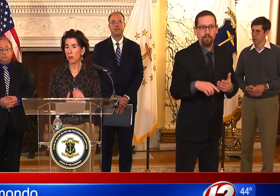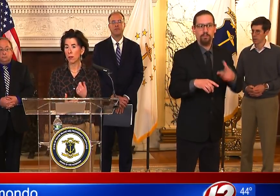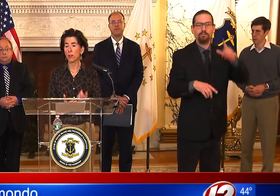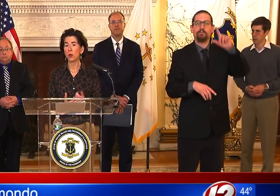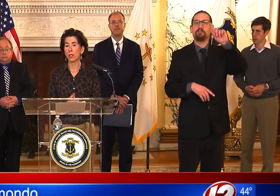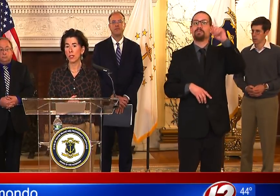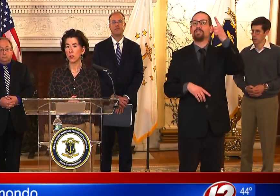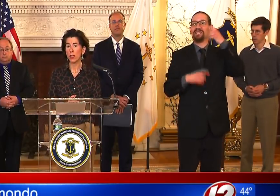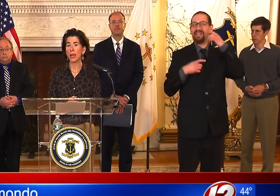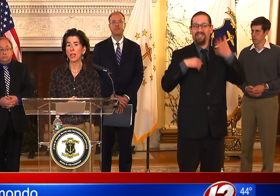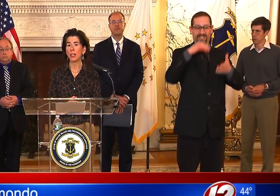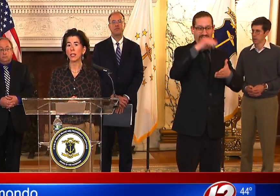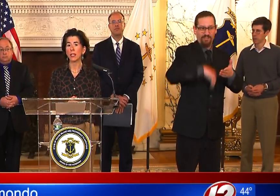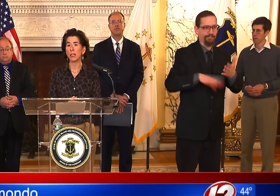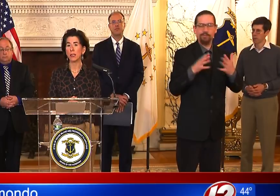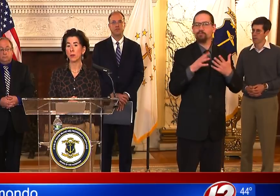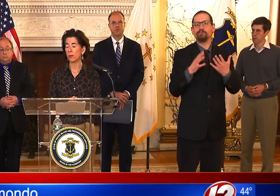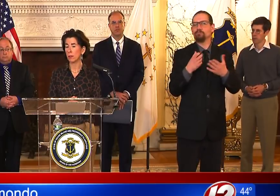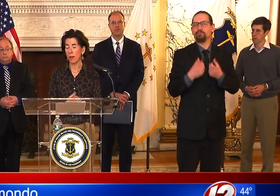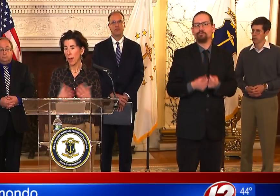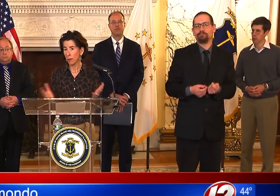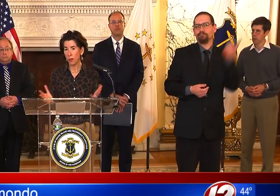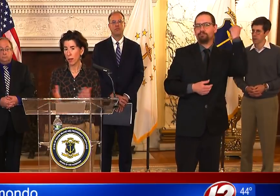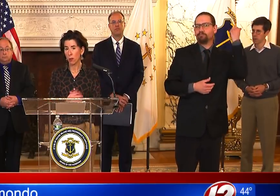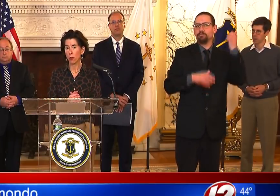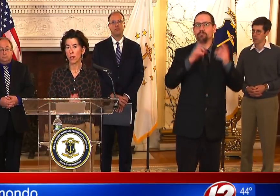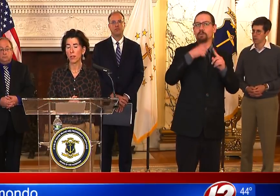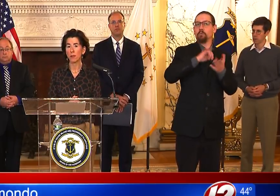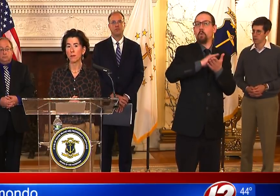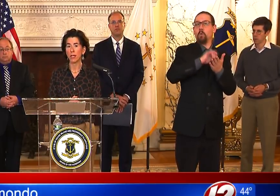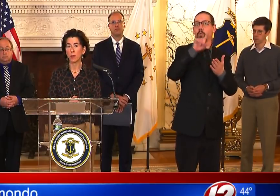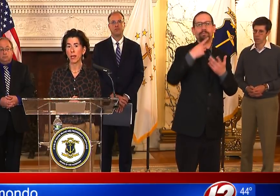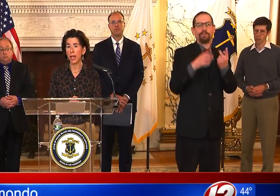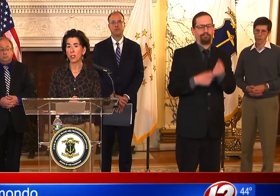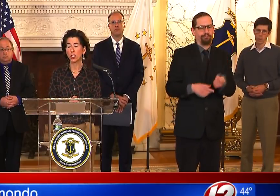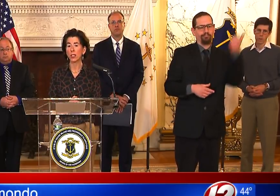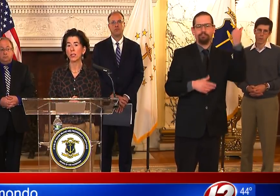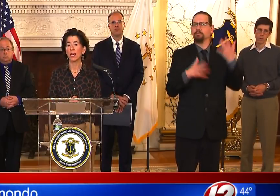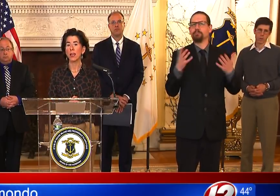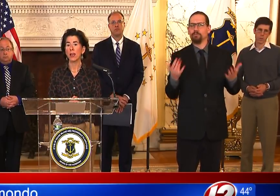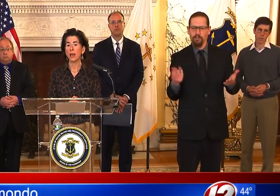NEW YORK EXECUTIVE ORDER. I DID TALK TO THE GOVERNOR OF